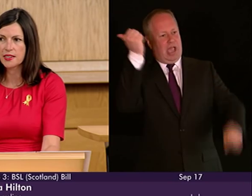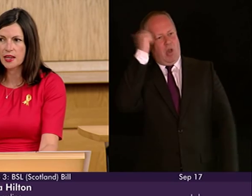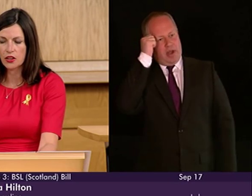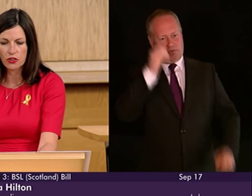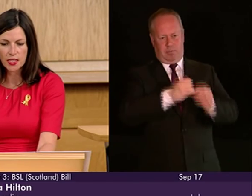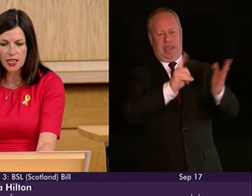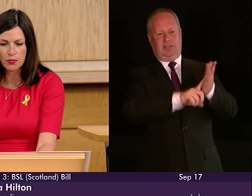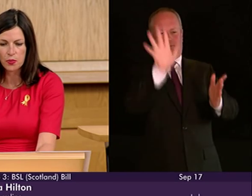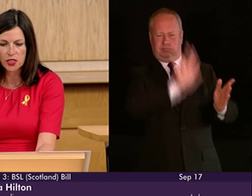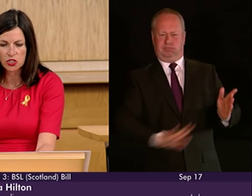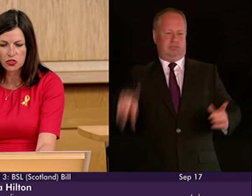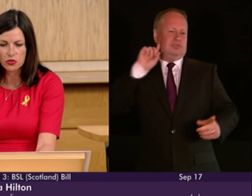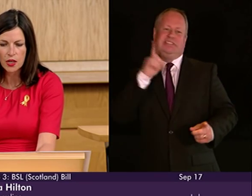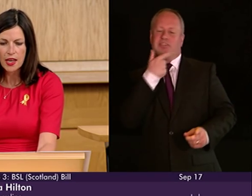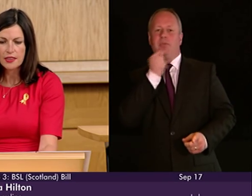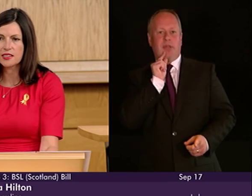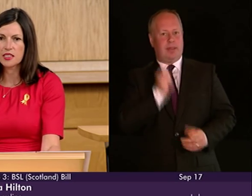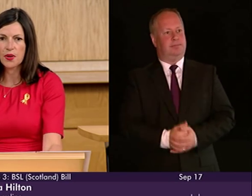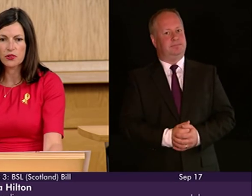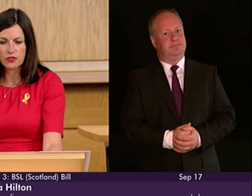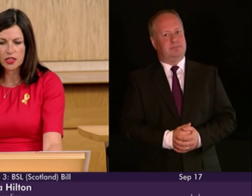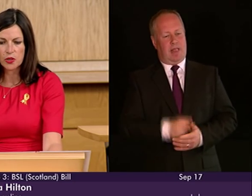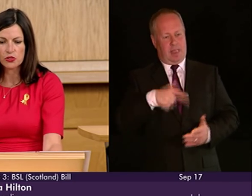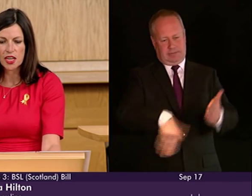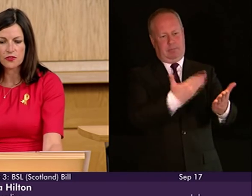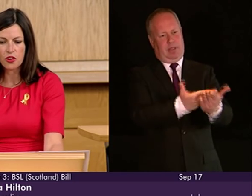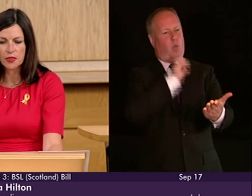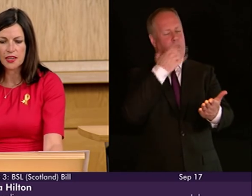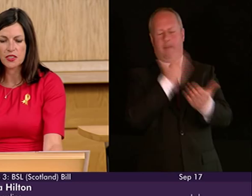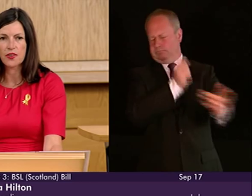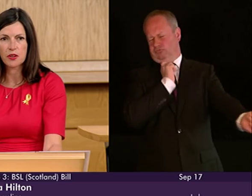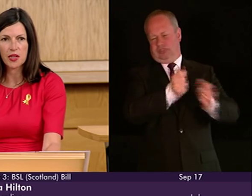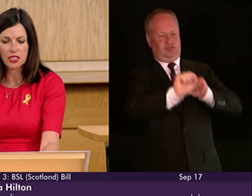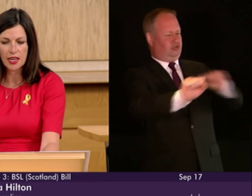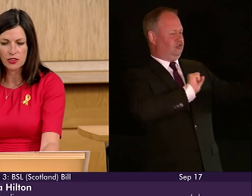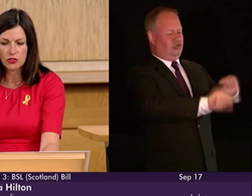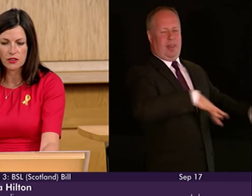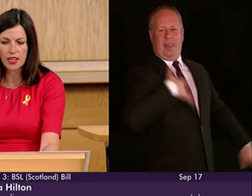of BSL across the hearing population, and transform the lives of every British Sign